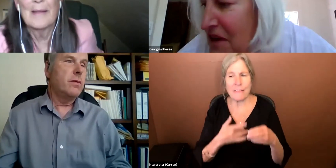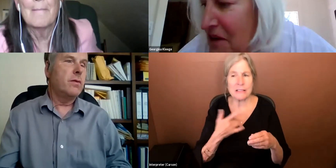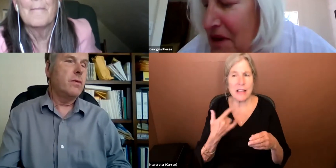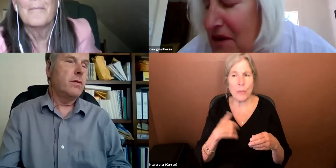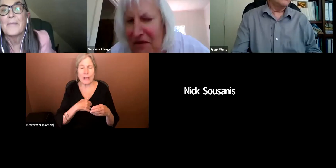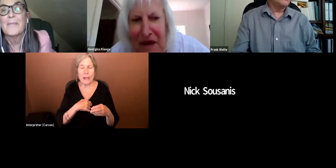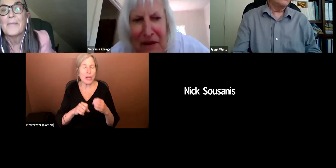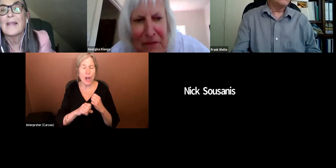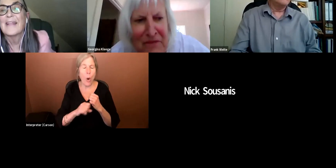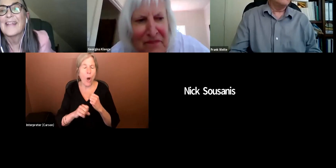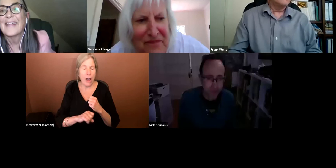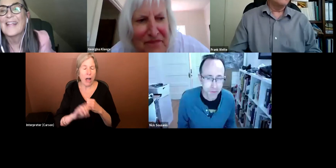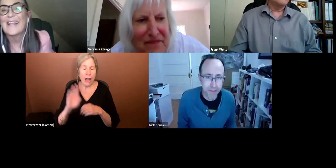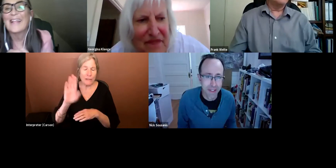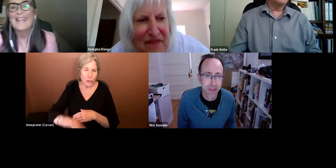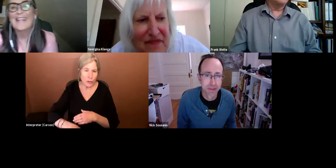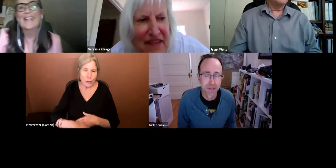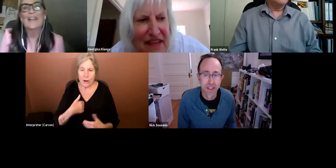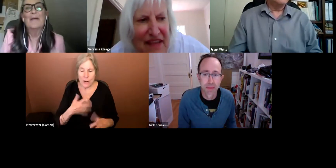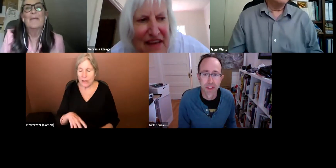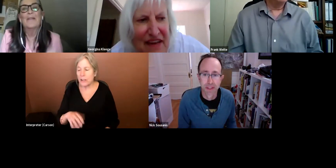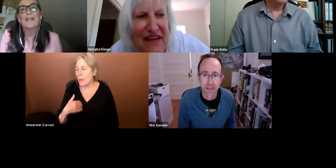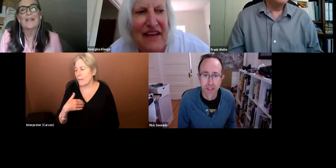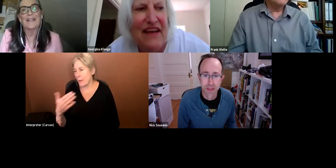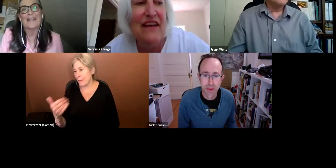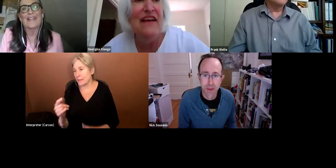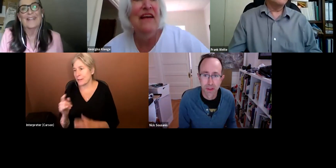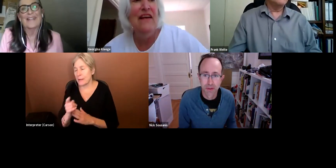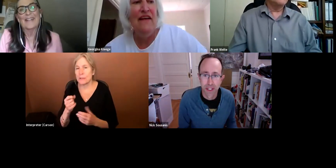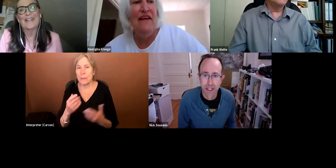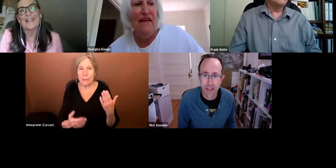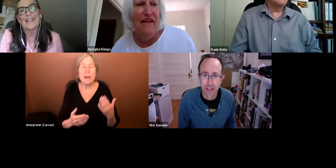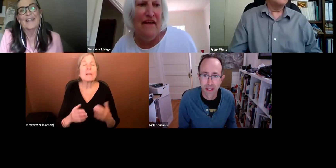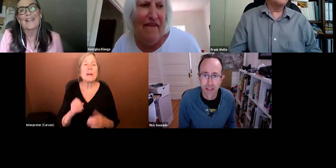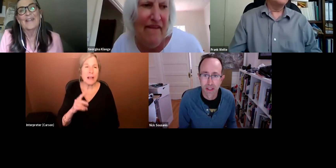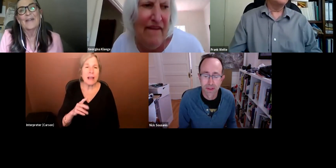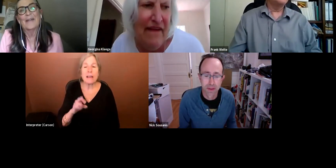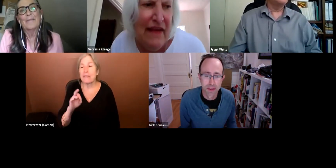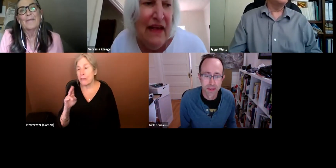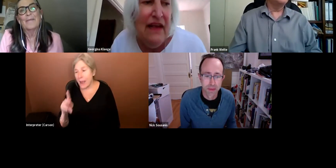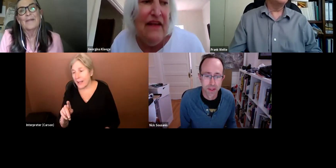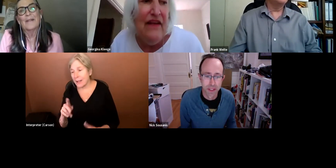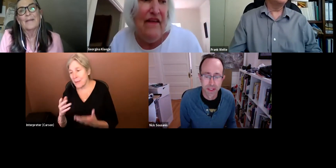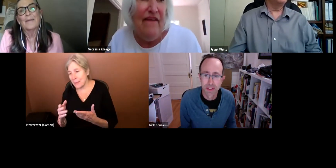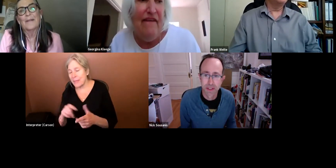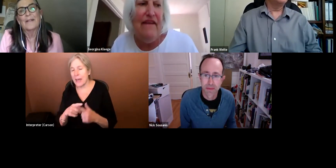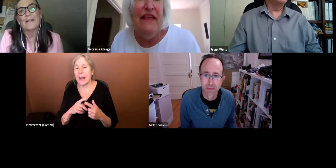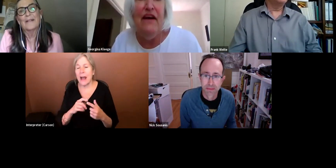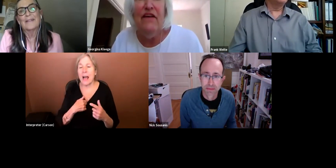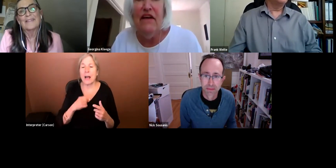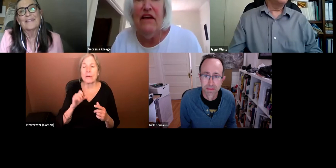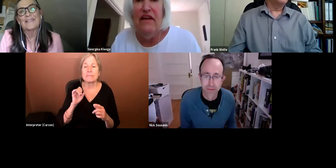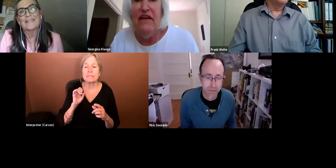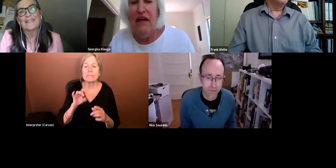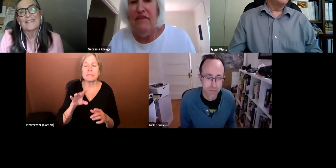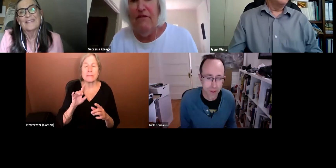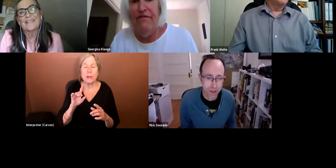Nick Sousanis: We've got about 15 minutes. Frank and I'll throw in some of the questions. Georgina Kleege: Good. Frank